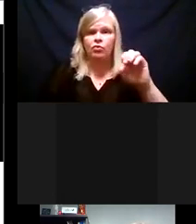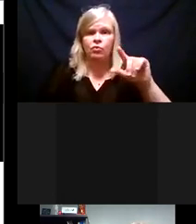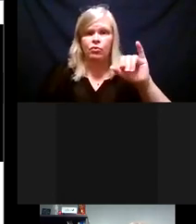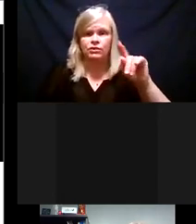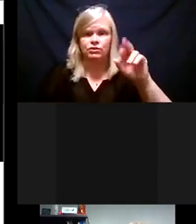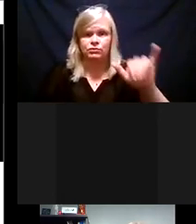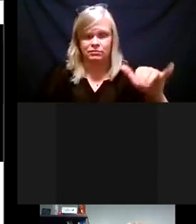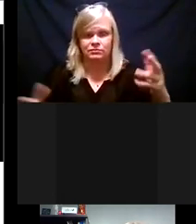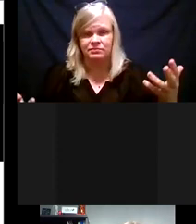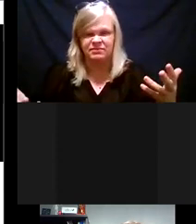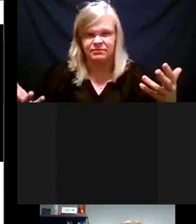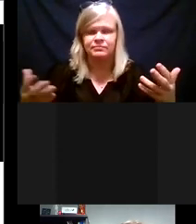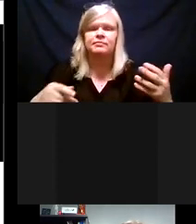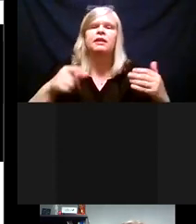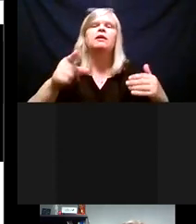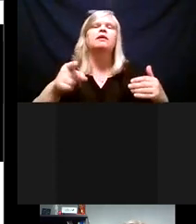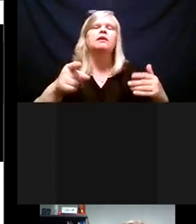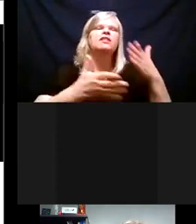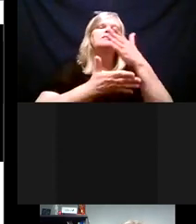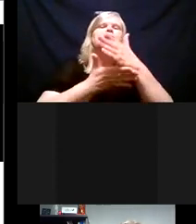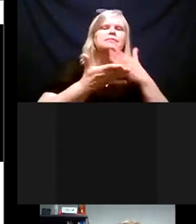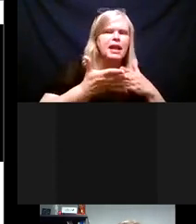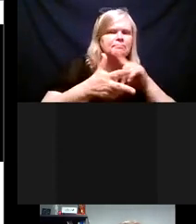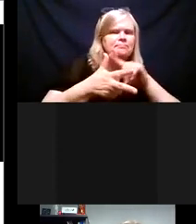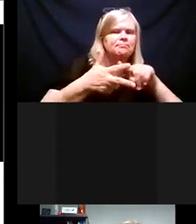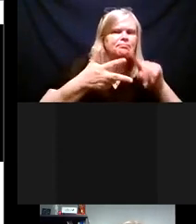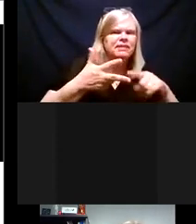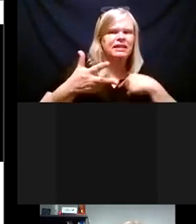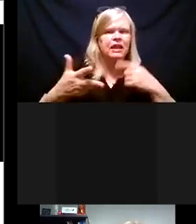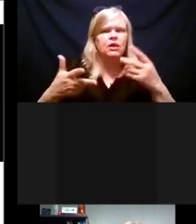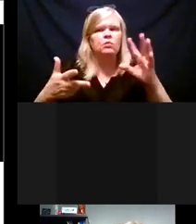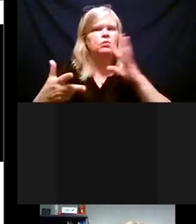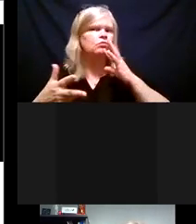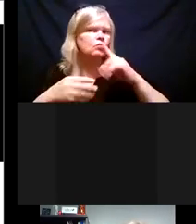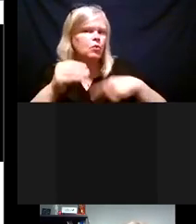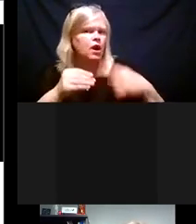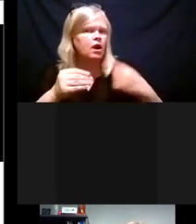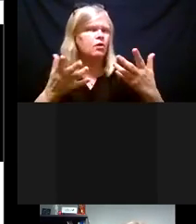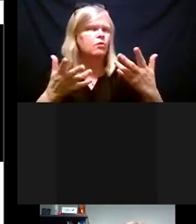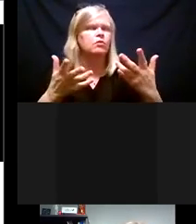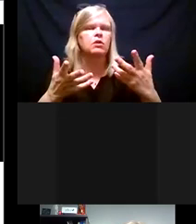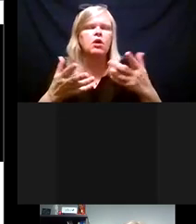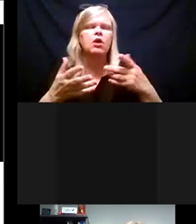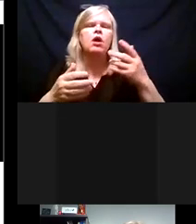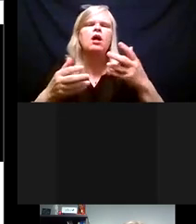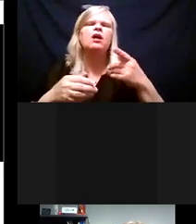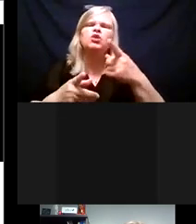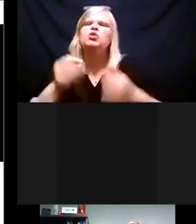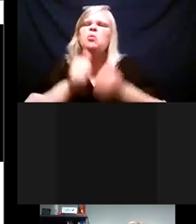THESE ARE JUST SOME OF THEM. THE ONES THAT ARE TALKED ABOUT, AND PROBABLY THE ONES YOU SEE MOST OFTEN.